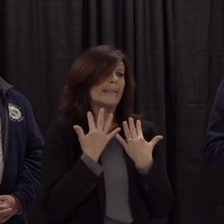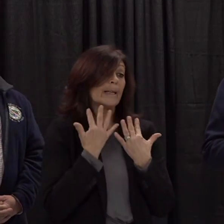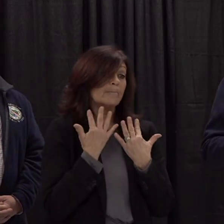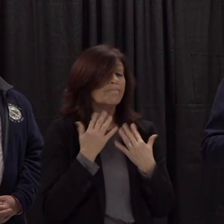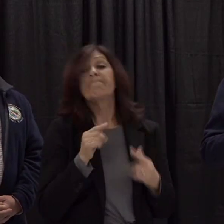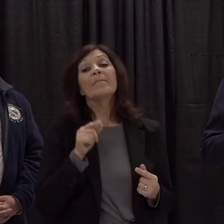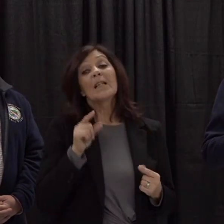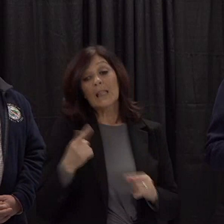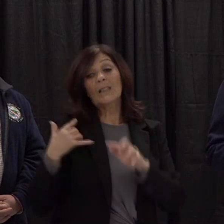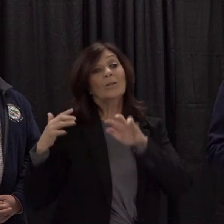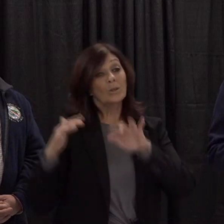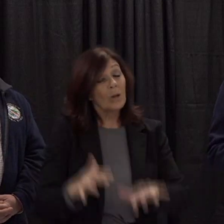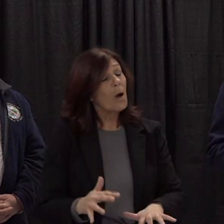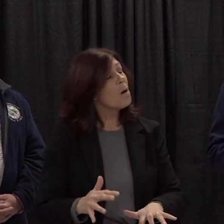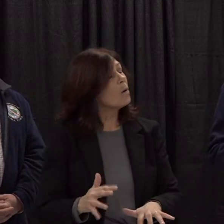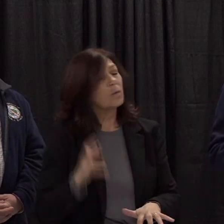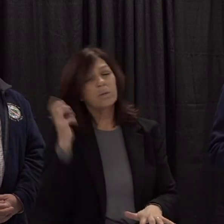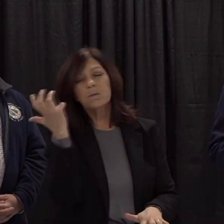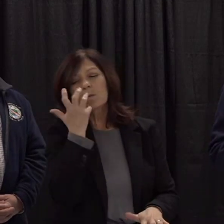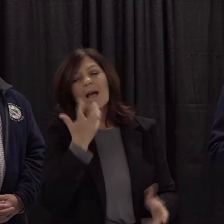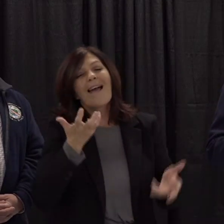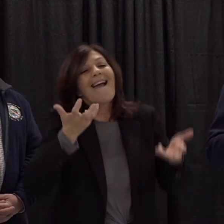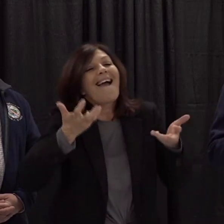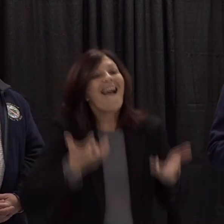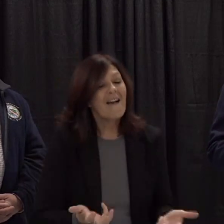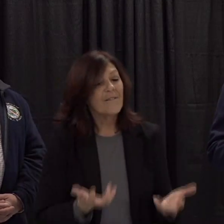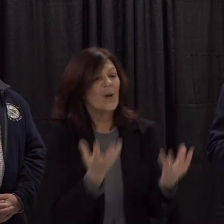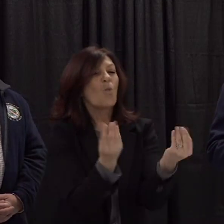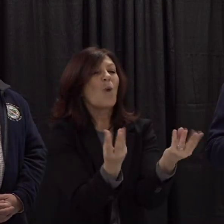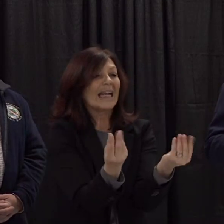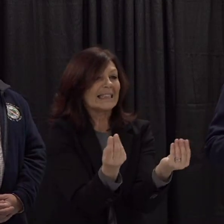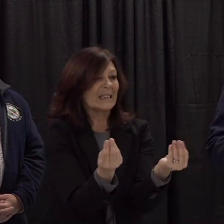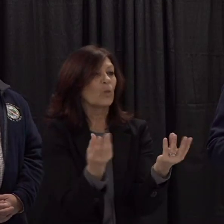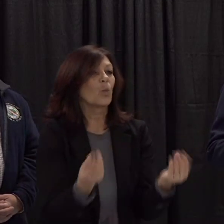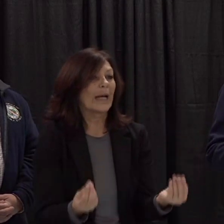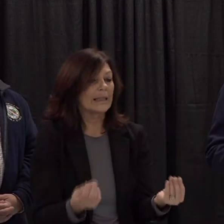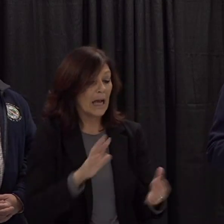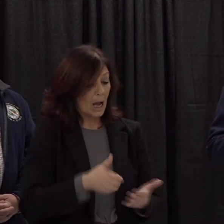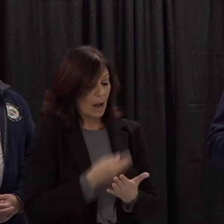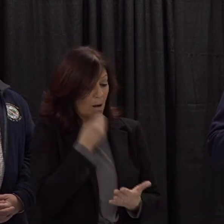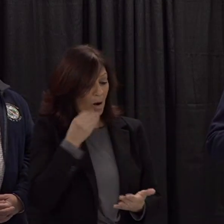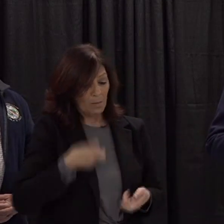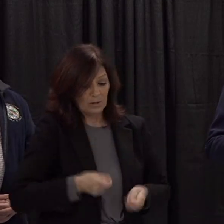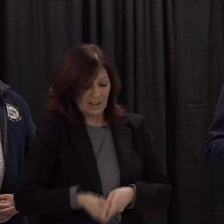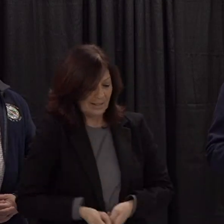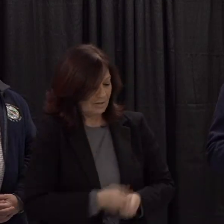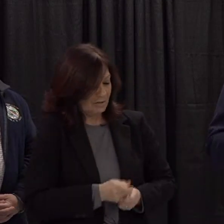This snow is exceptionally heavy and wet. Very wet. I came home last night. I tried to shovel off my.